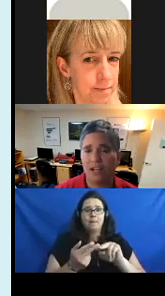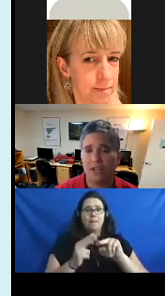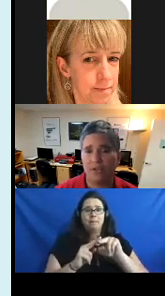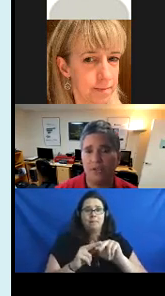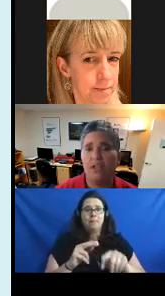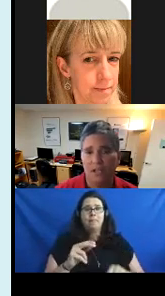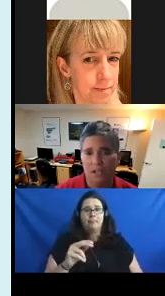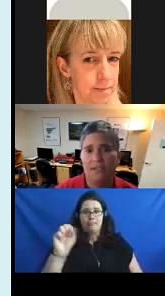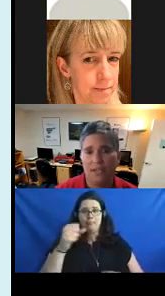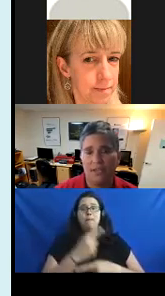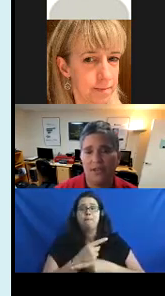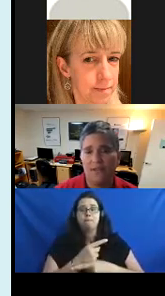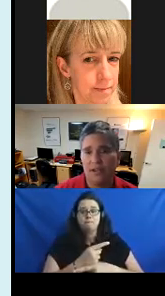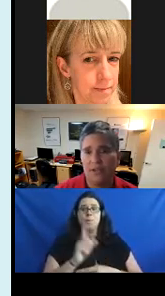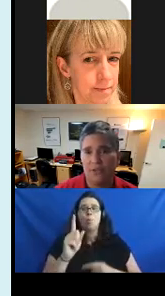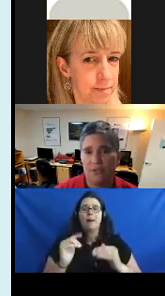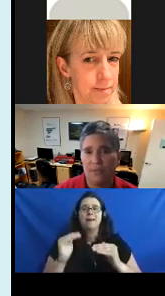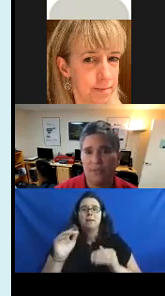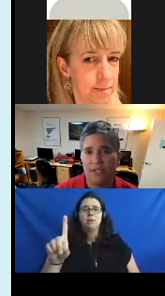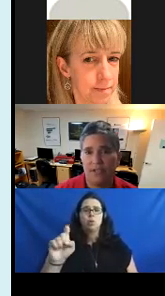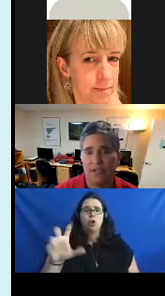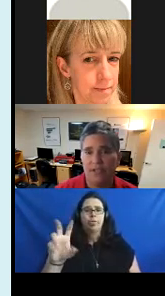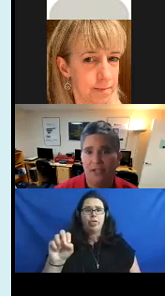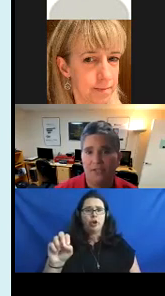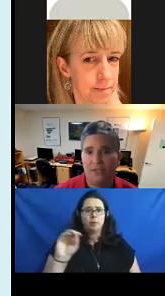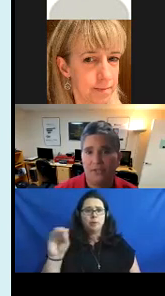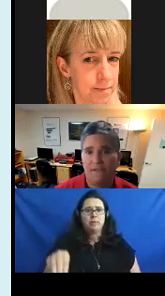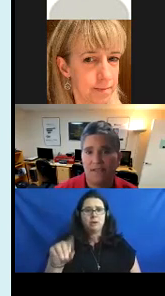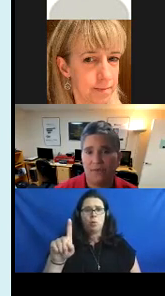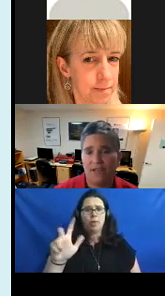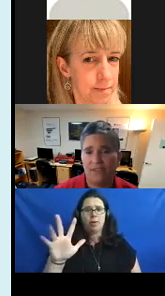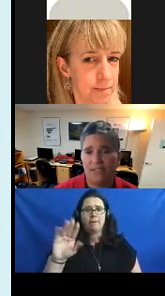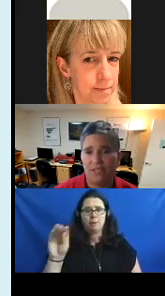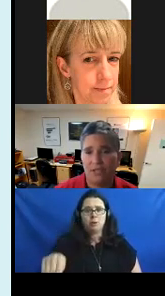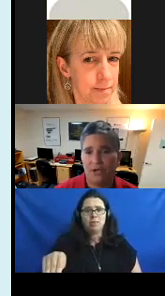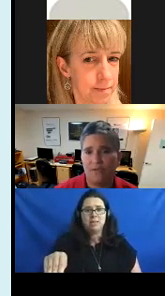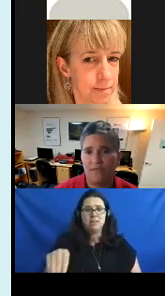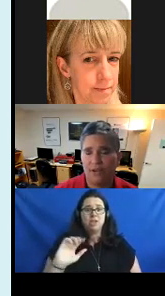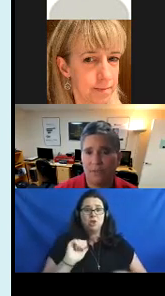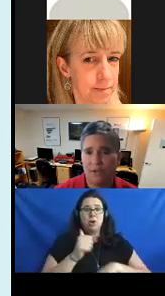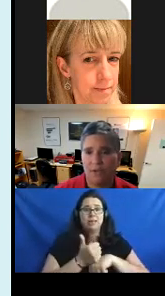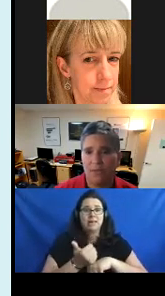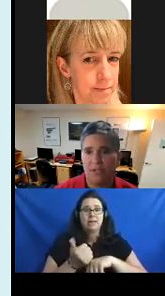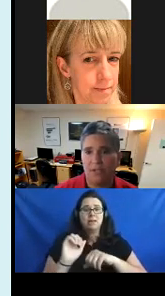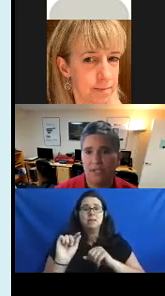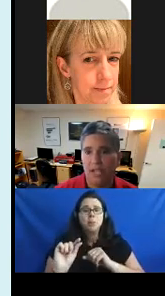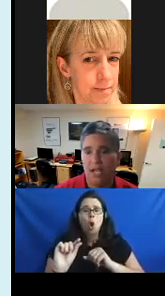Laura: CORRECT. Rachael: I HAVE IT AT 130%, 135. I HAVE IT SET TO GO IN SMALL INCREMENTS.